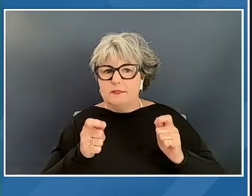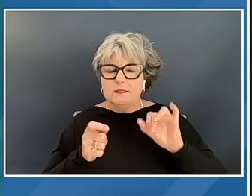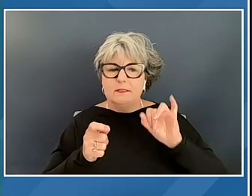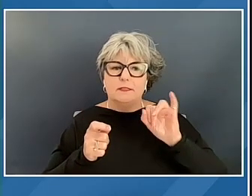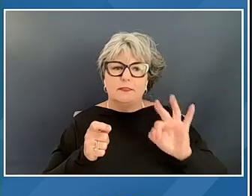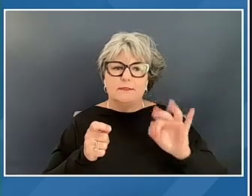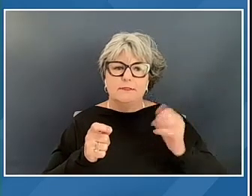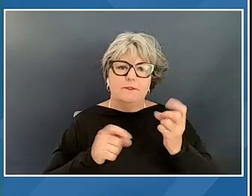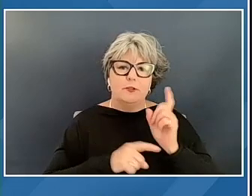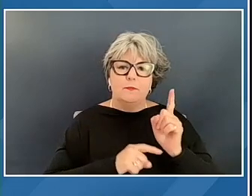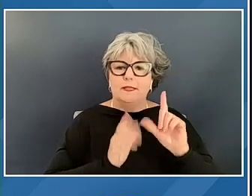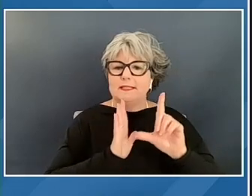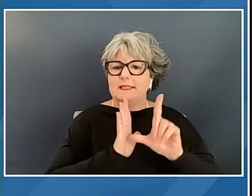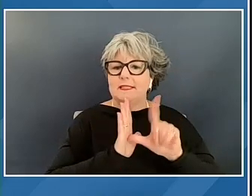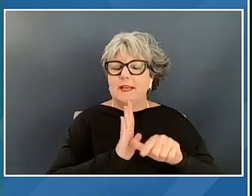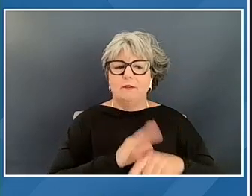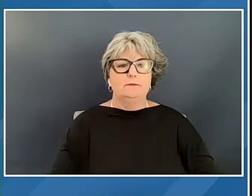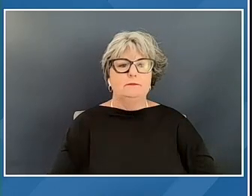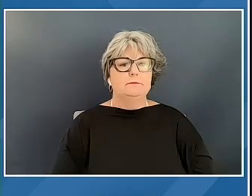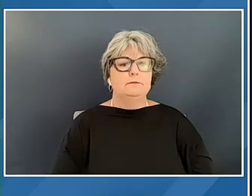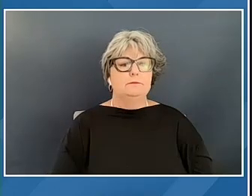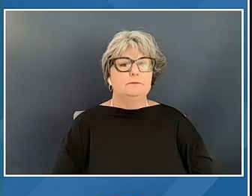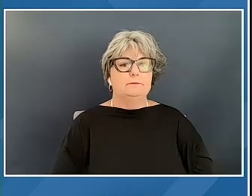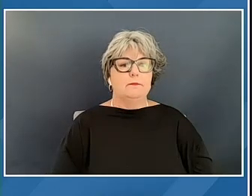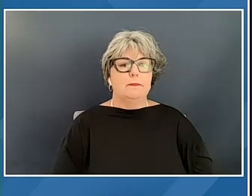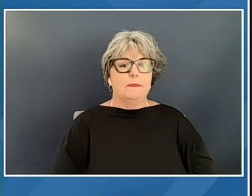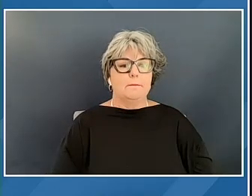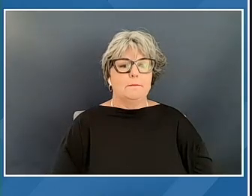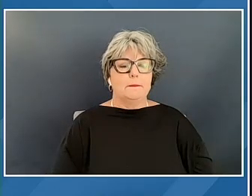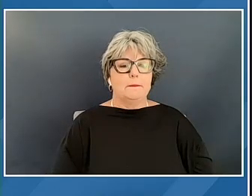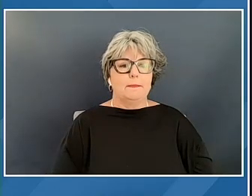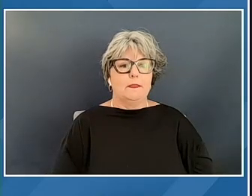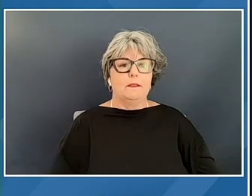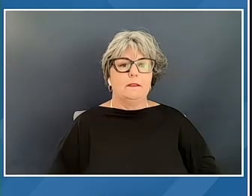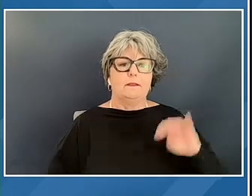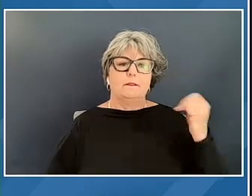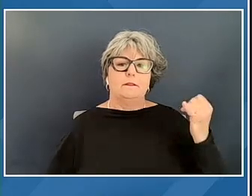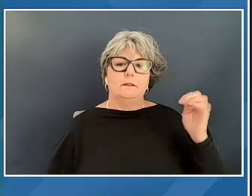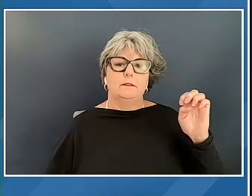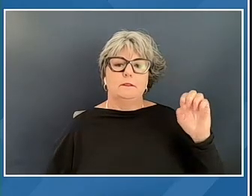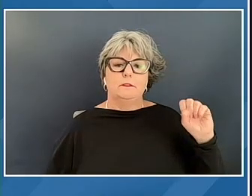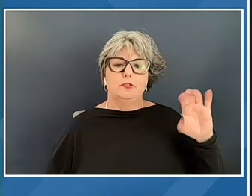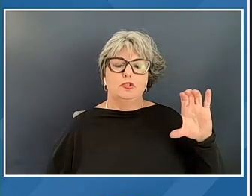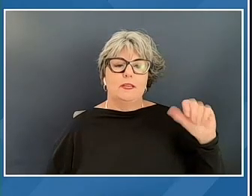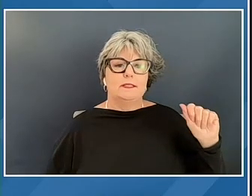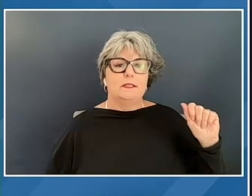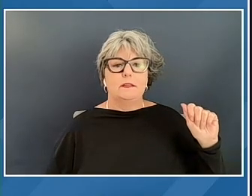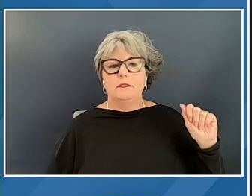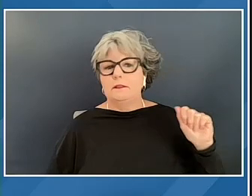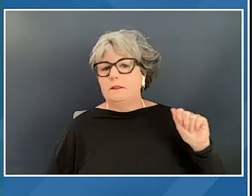Okay. We do have three hands up now. Jessica? I think- I just thought Kyra's question was